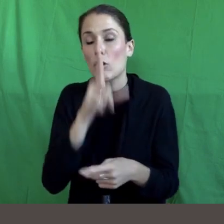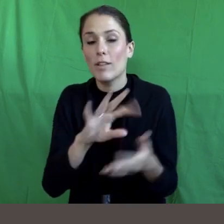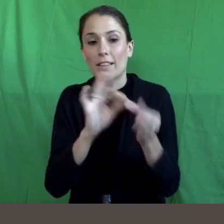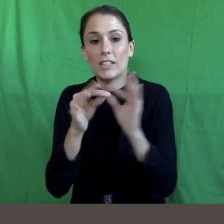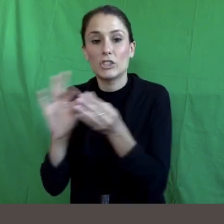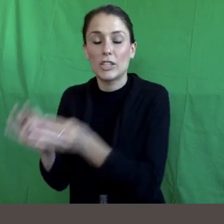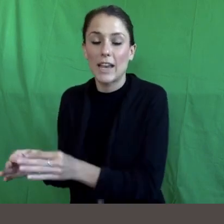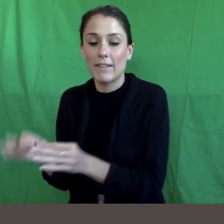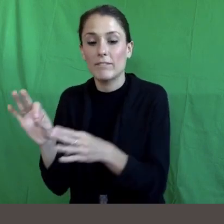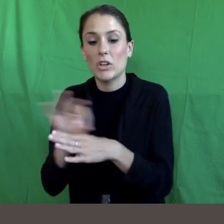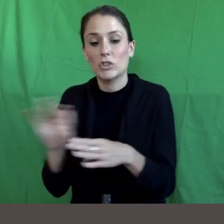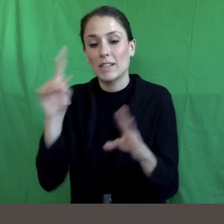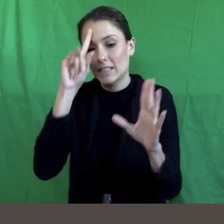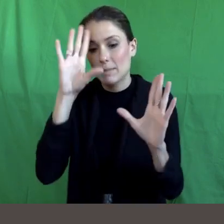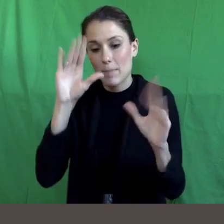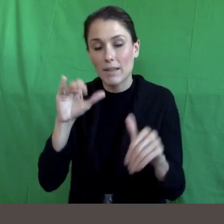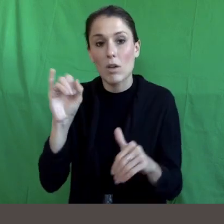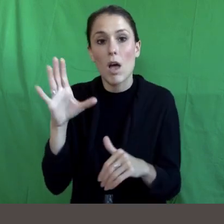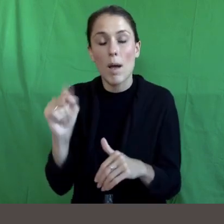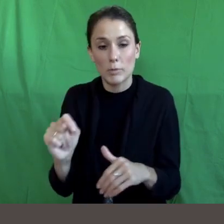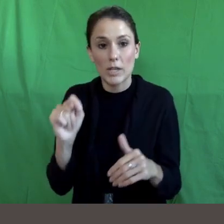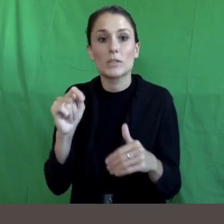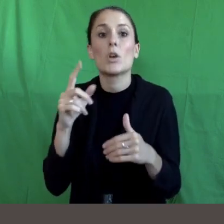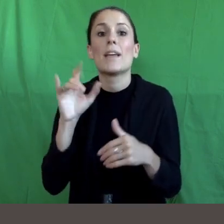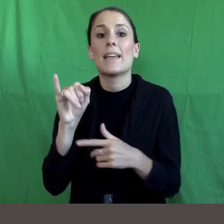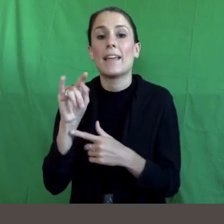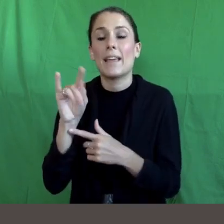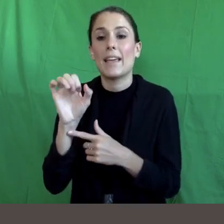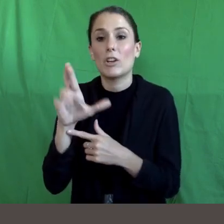All that the chain function expects is that those objects are iterables.